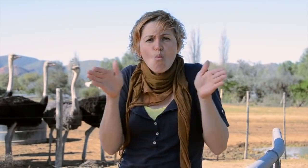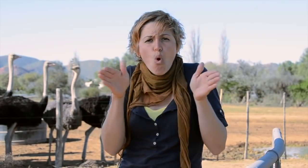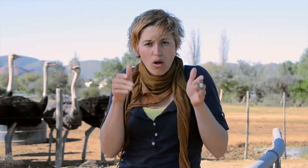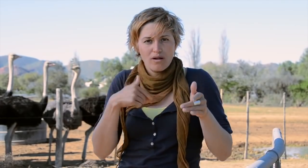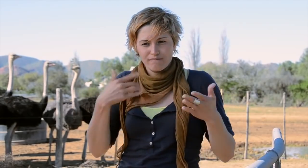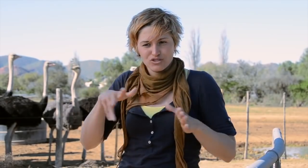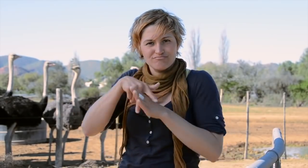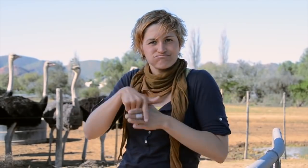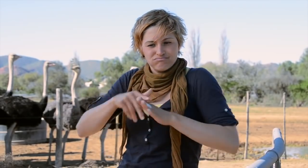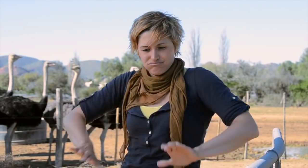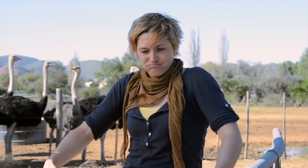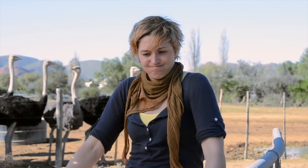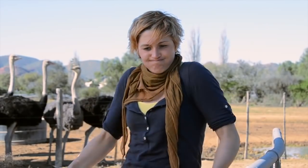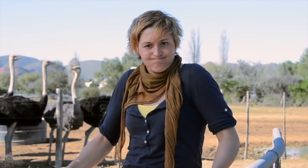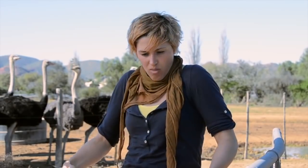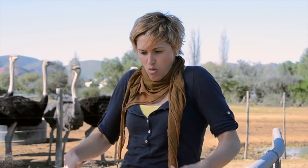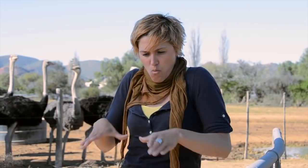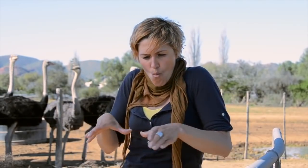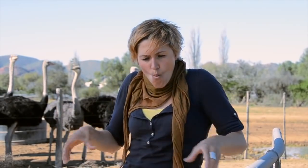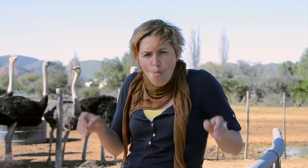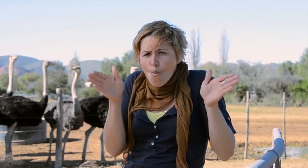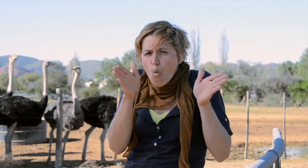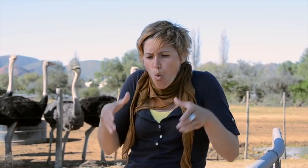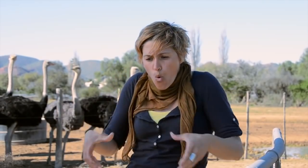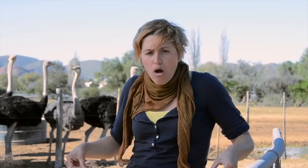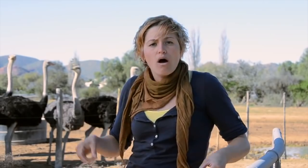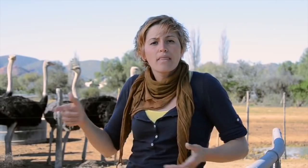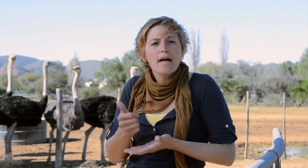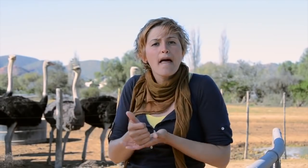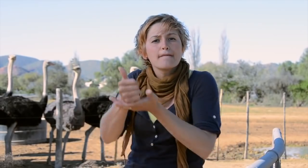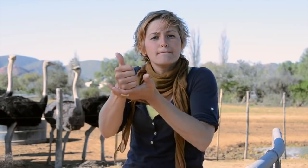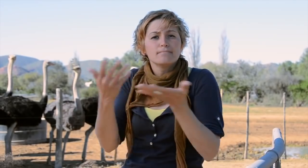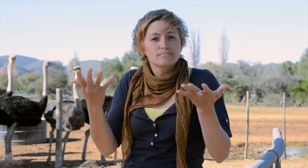was small.